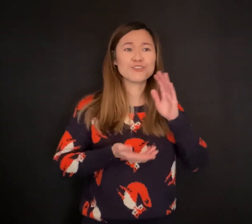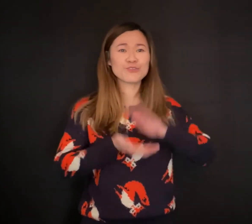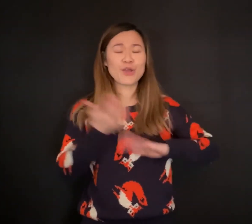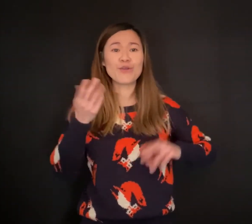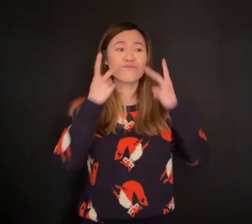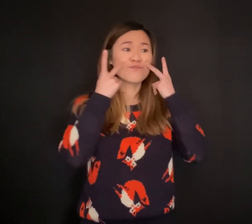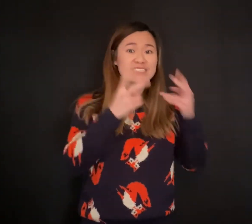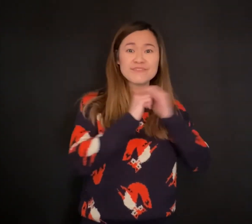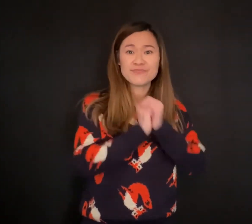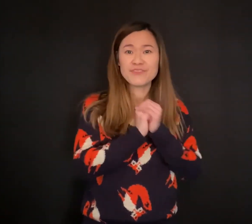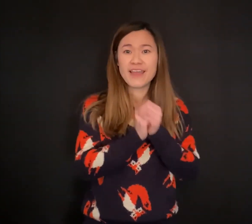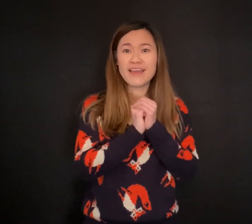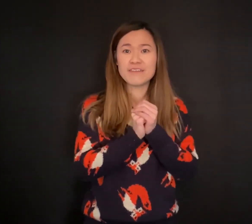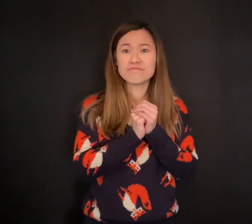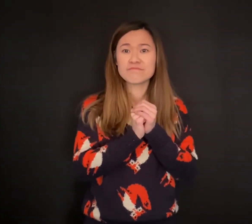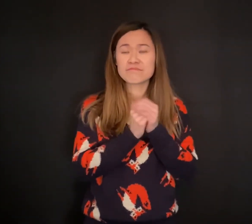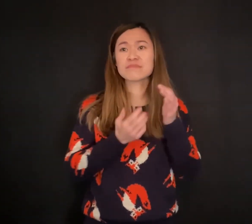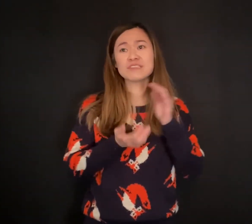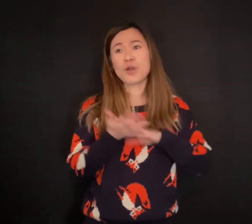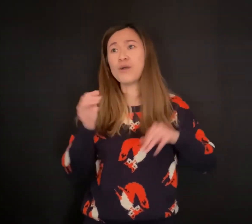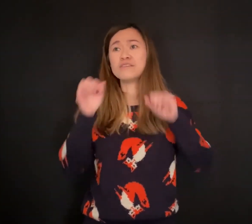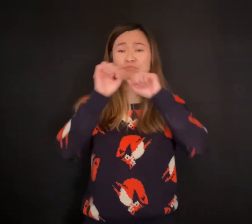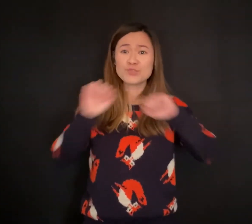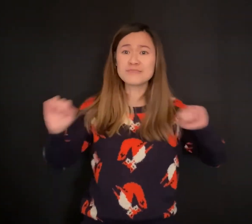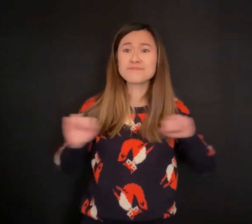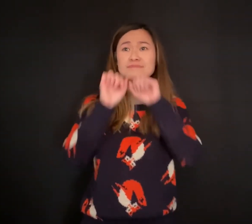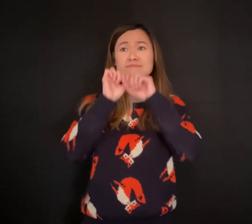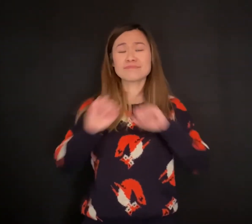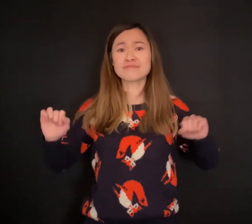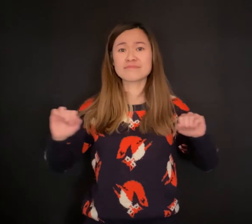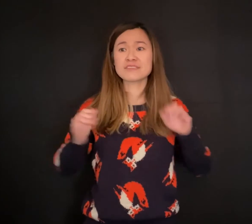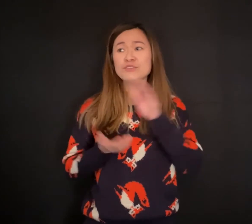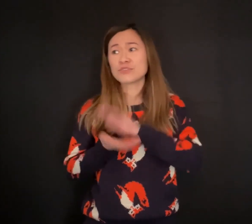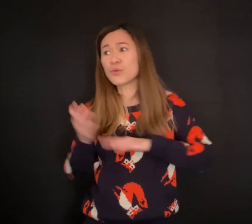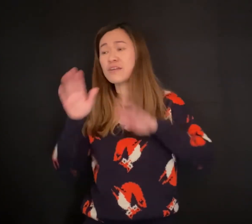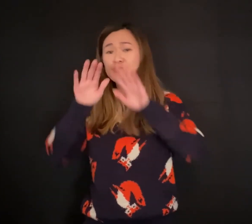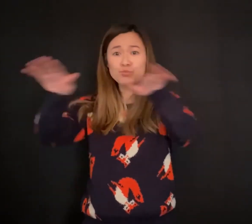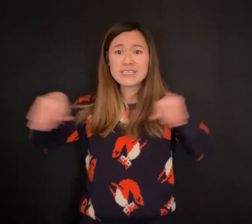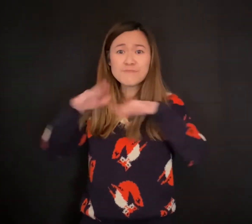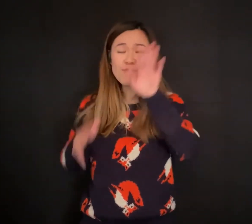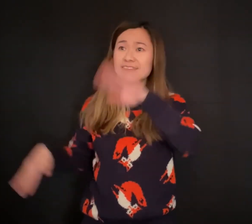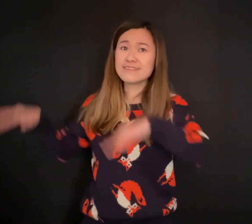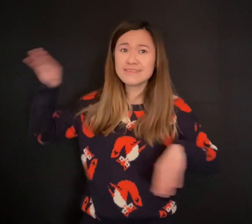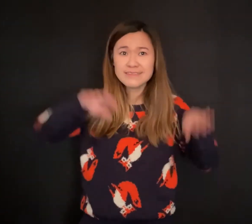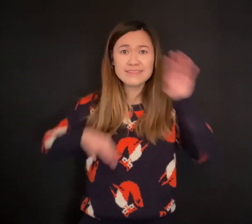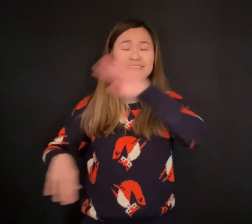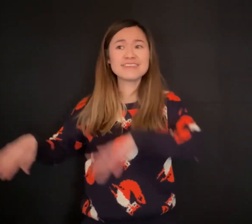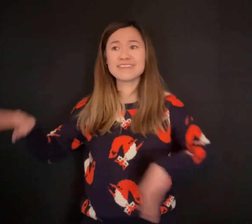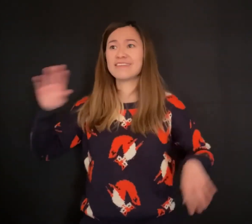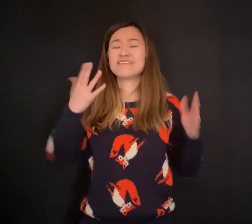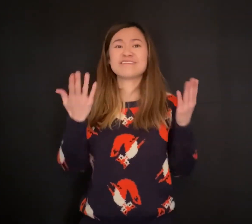to visit my friends, go to the gym, or go swimming.